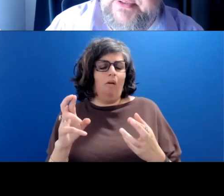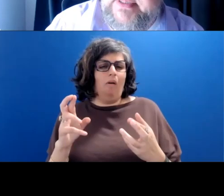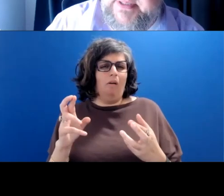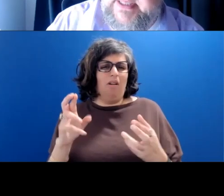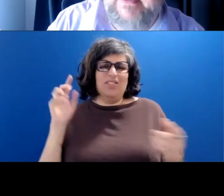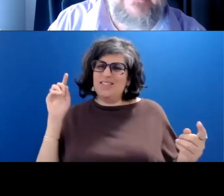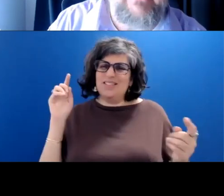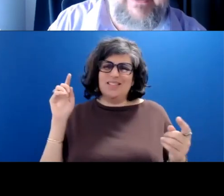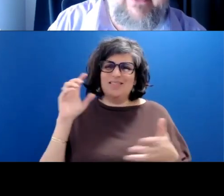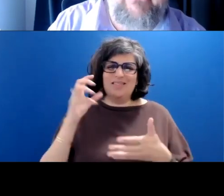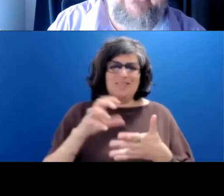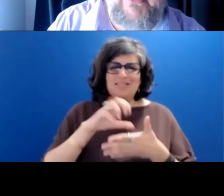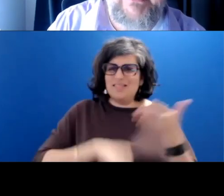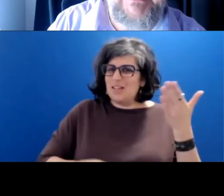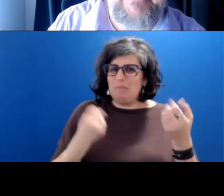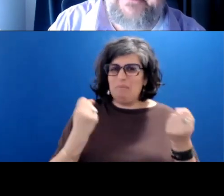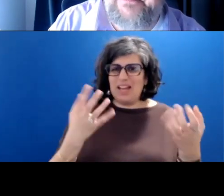that used to be laid out for folks.